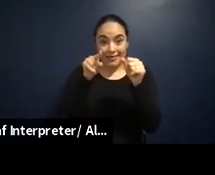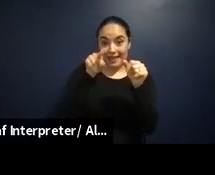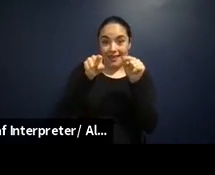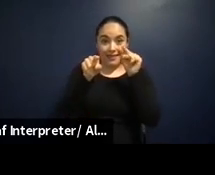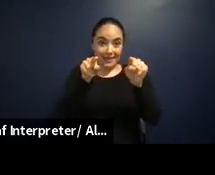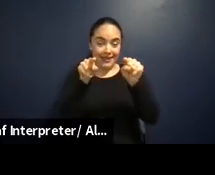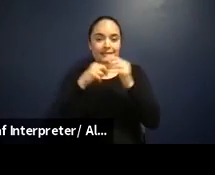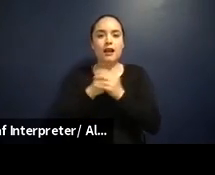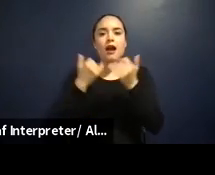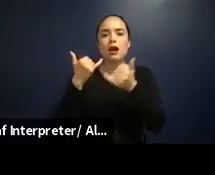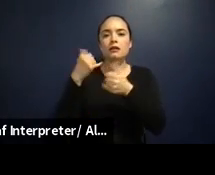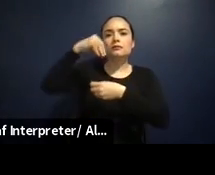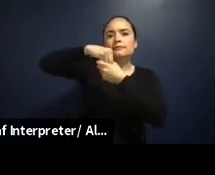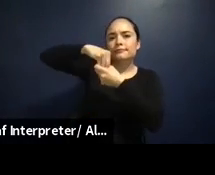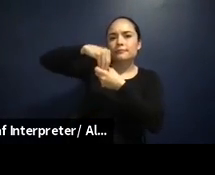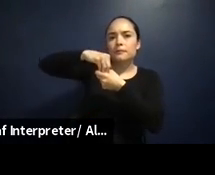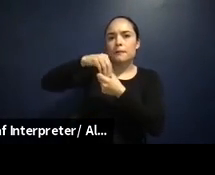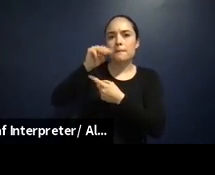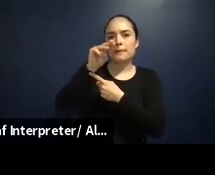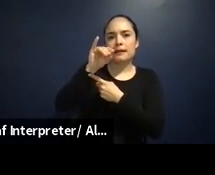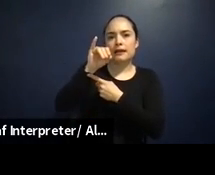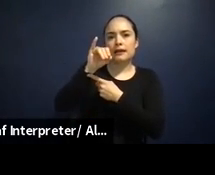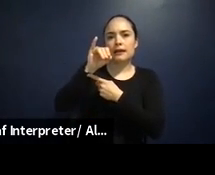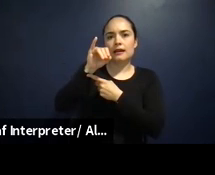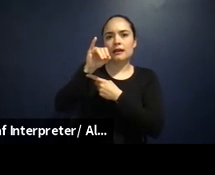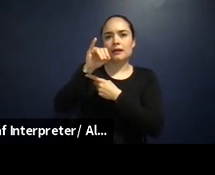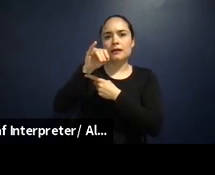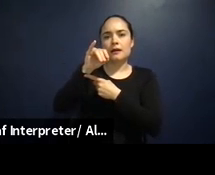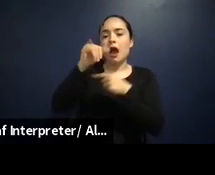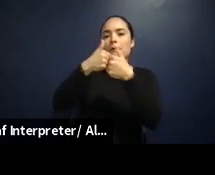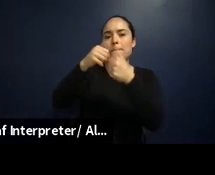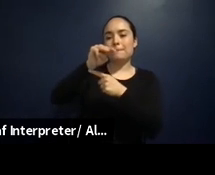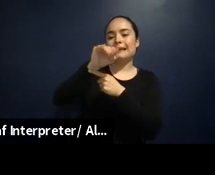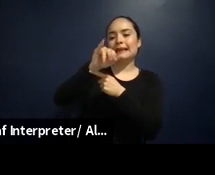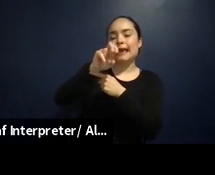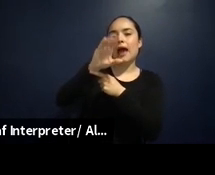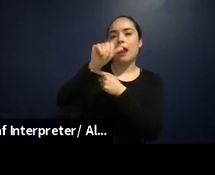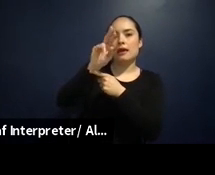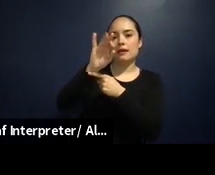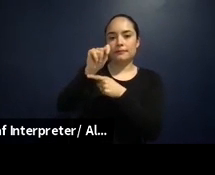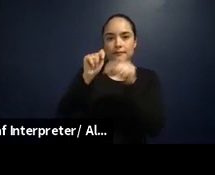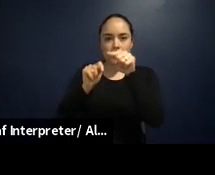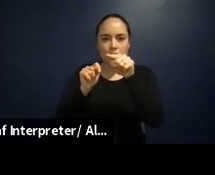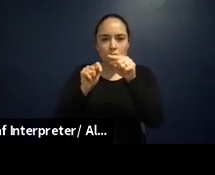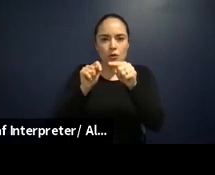Education Edition. It's called the material reducer, and if I go into the material reducer, and I put